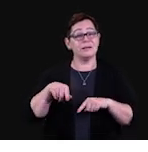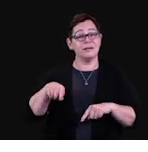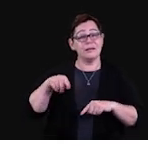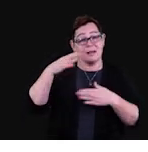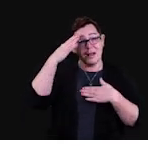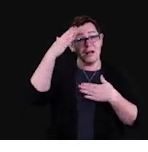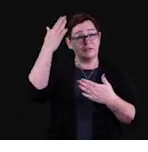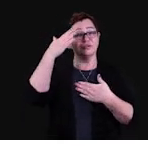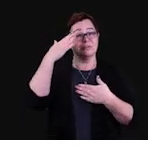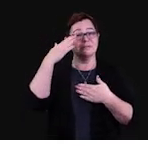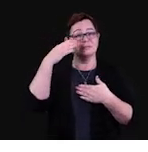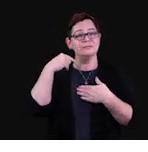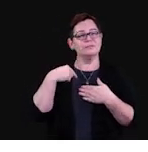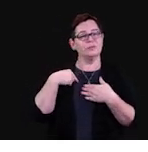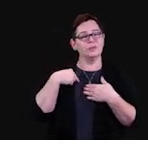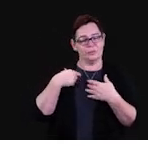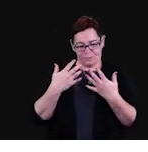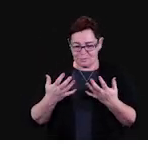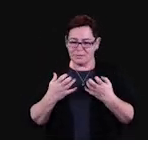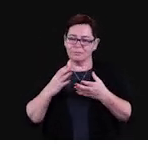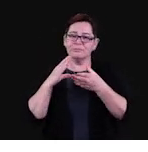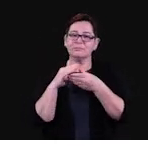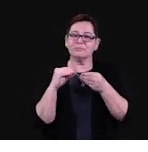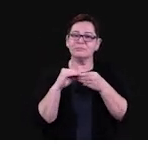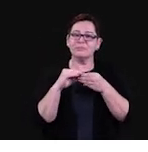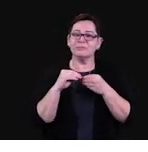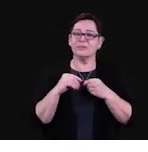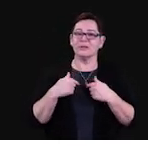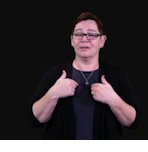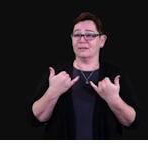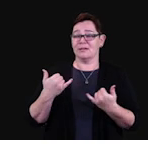the traditional territory of many nations including the Mississaugas